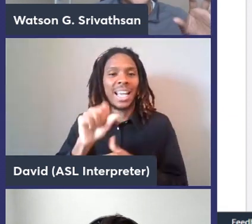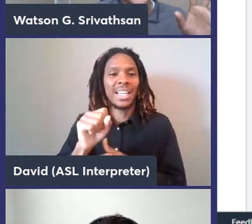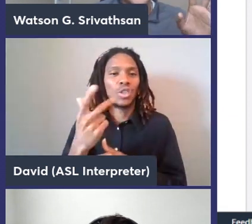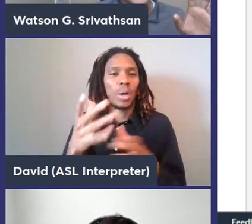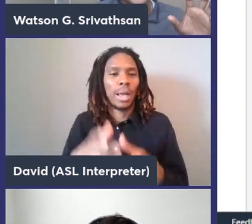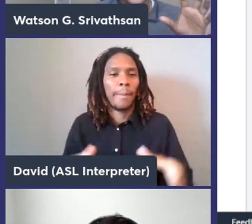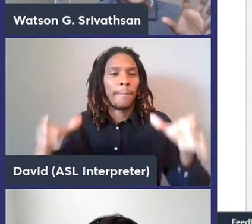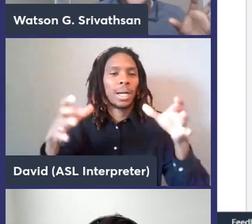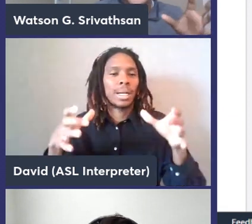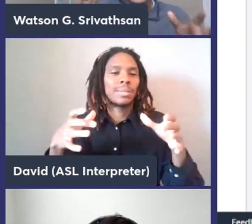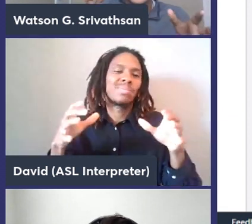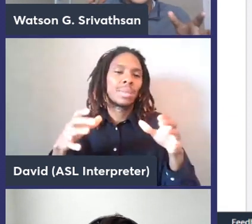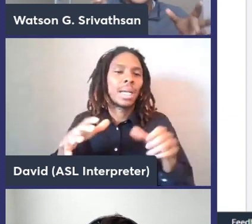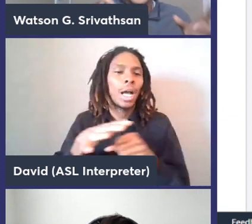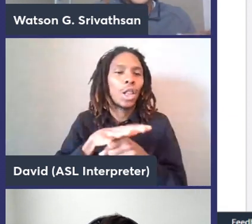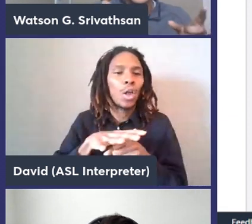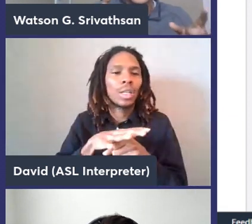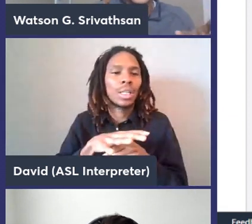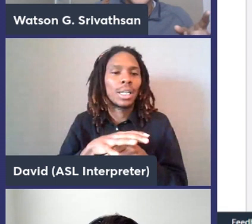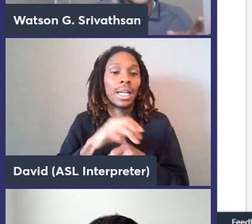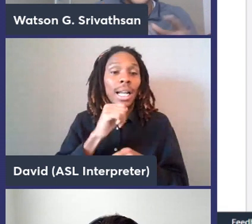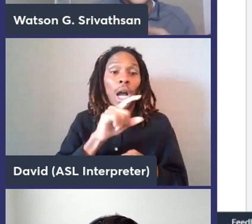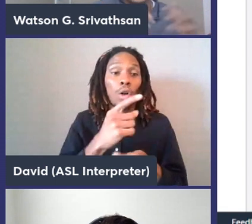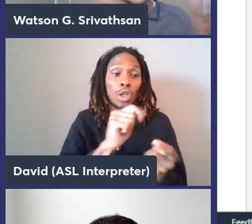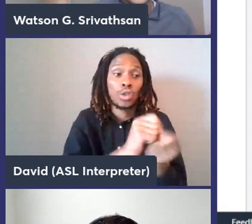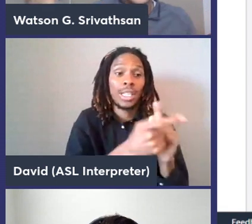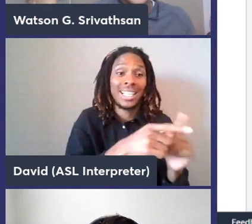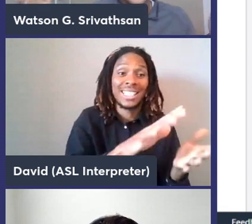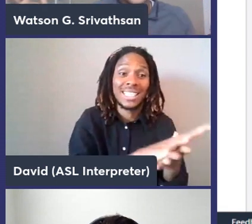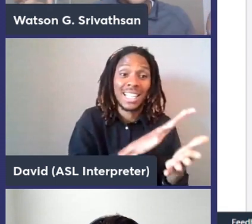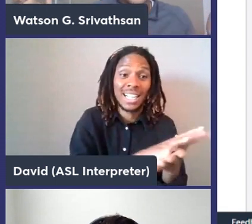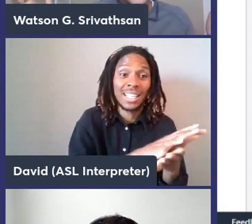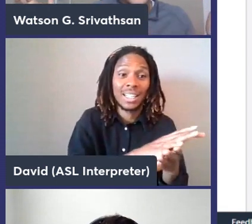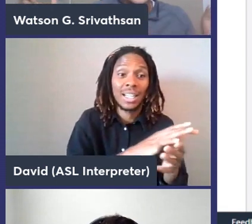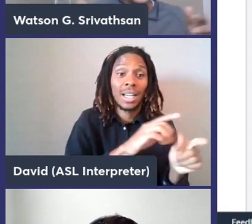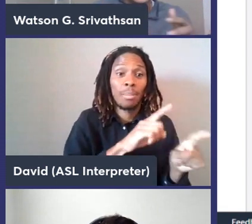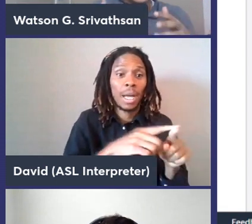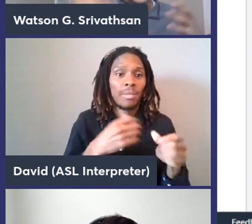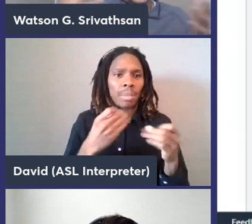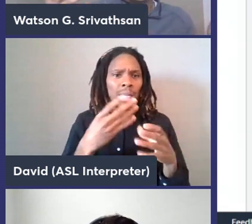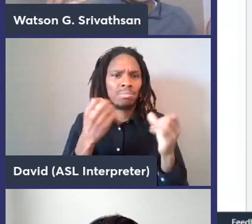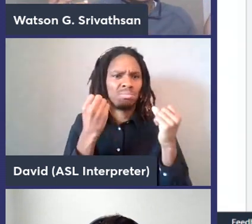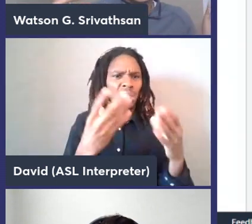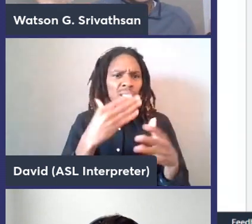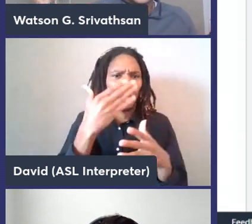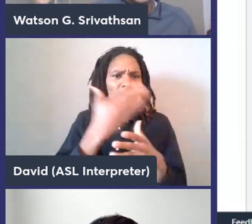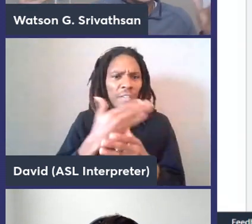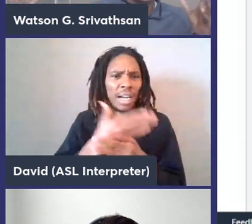in a location, so that not only translates this doc, we have, as I said, a million files. Up to a million files,